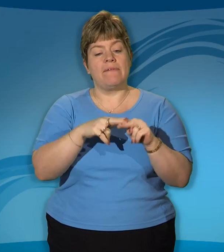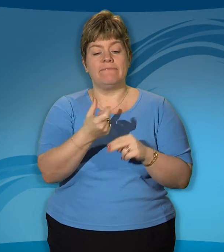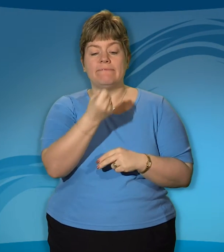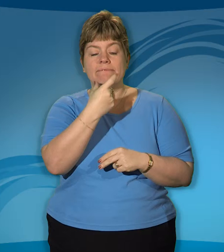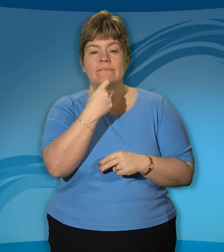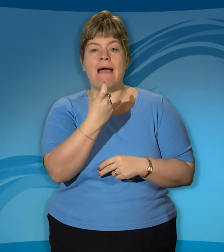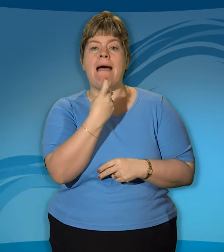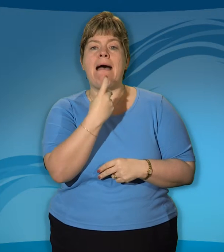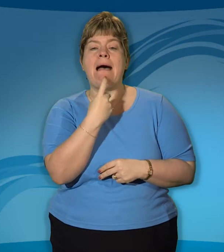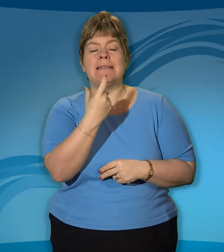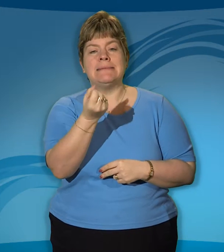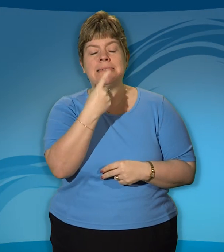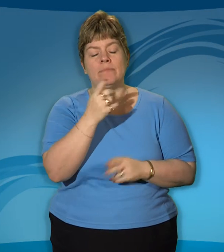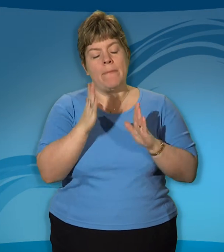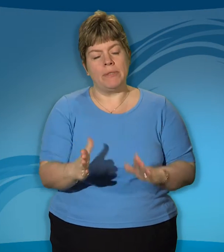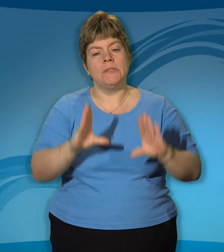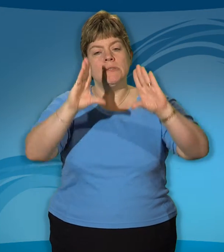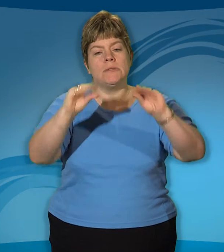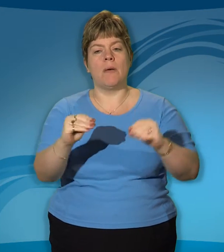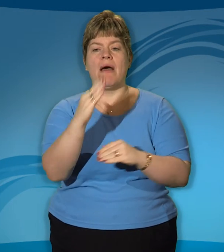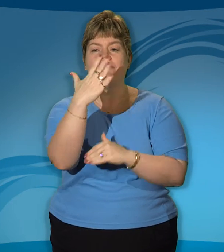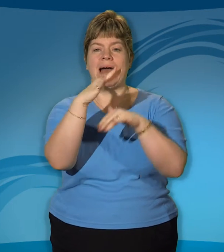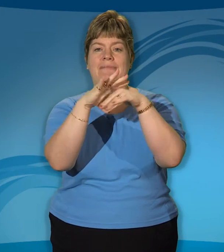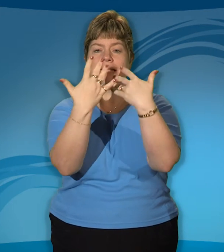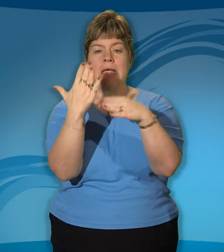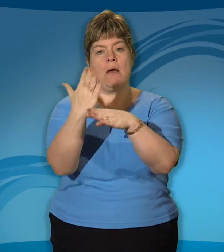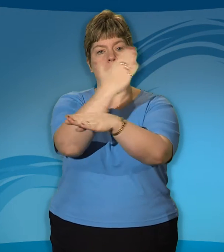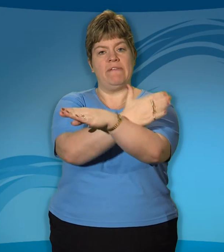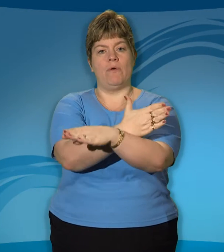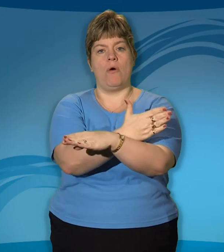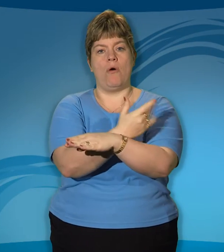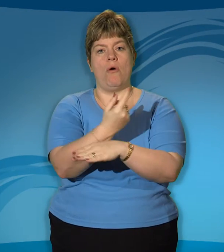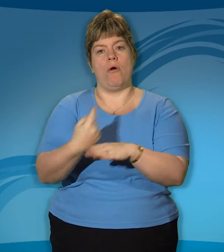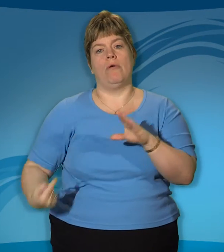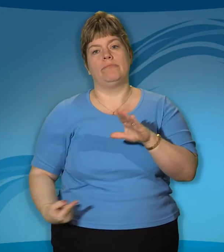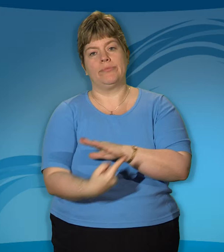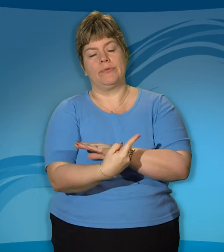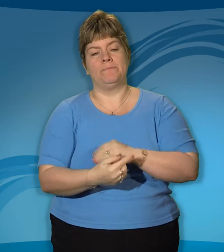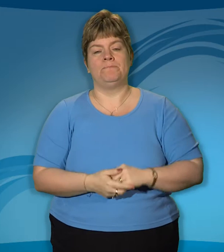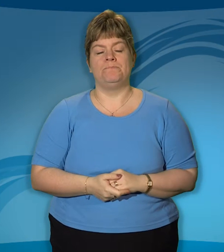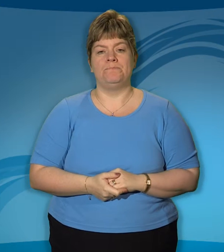If you are taking iron tablets, please stop these 5 days before your procedure.